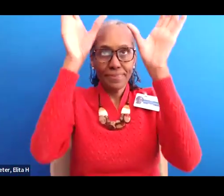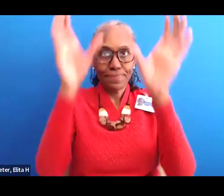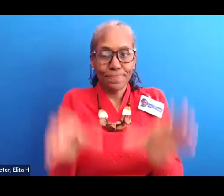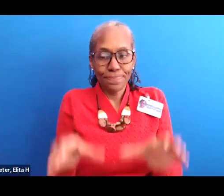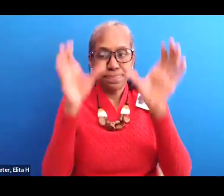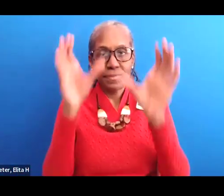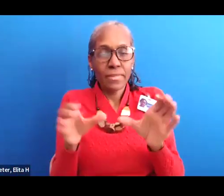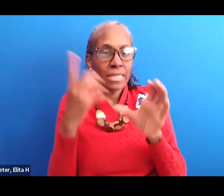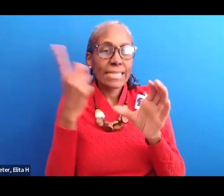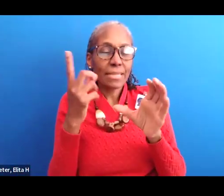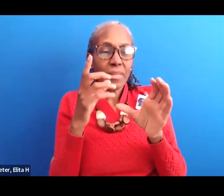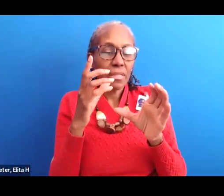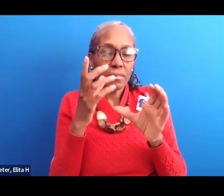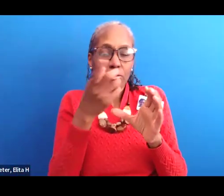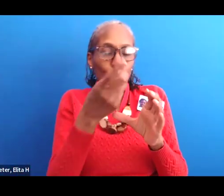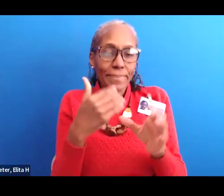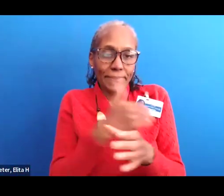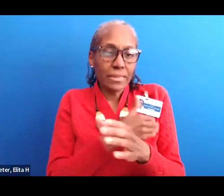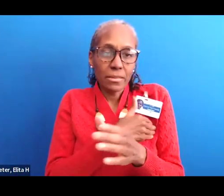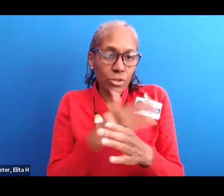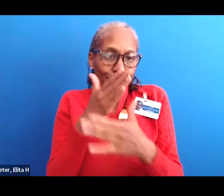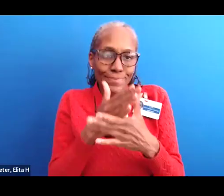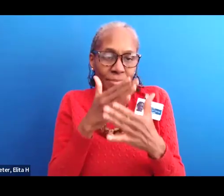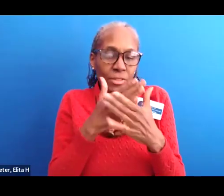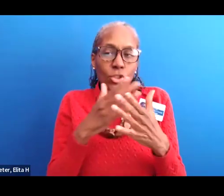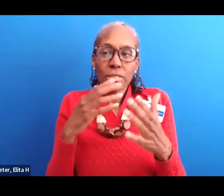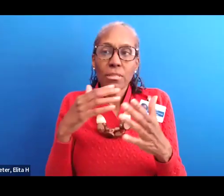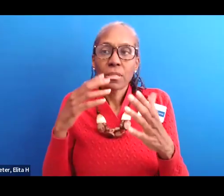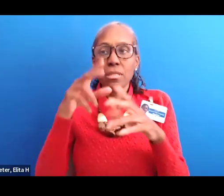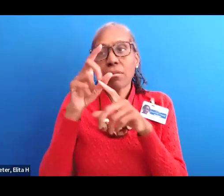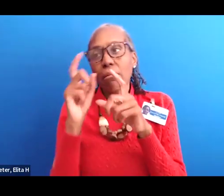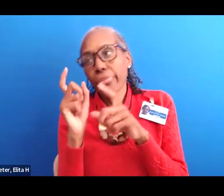something that be, your muscles are irritated because your stretching out differently.